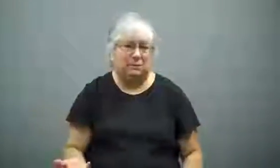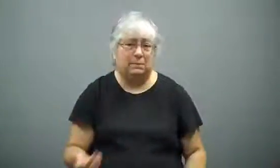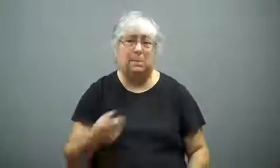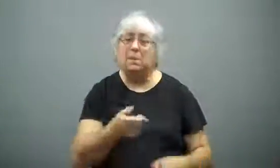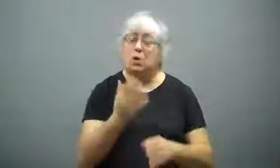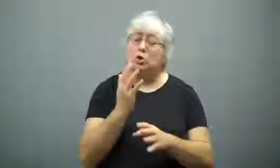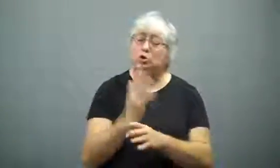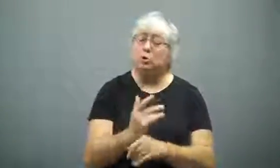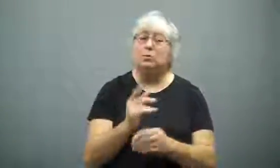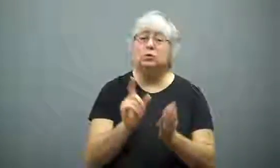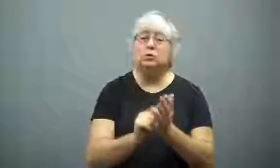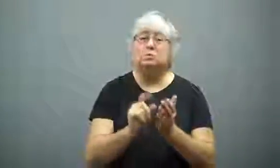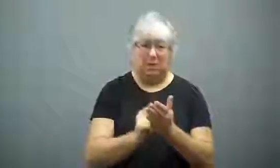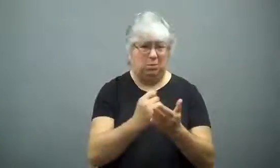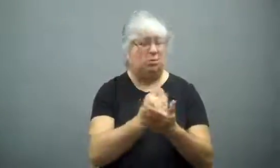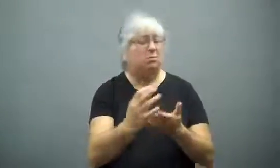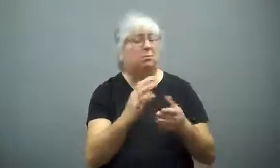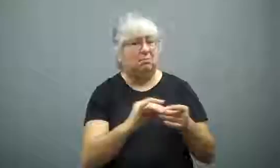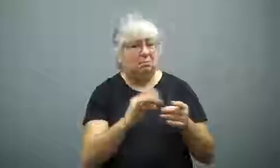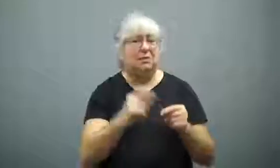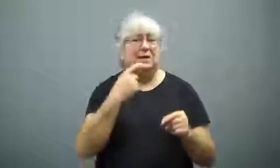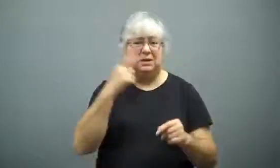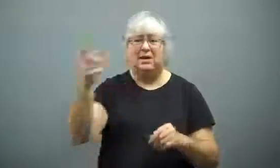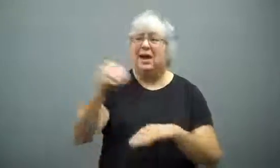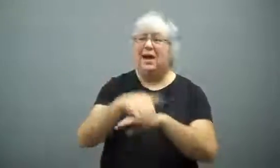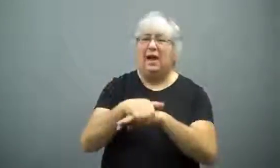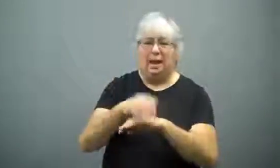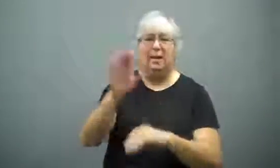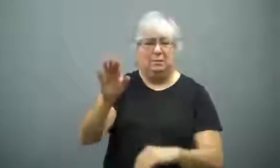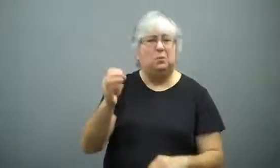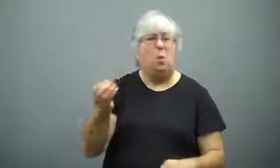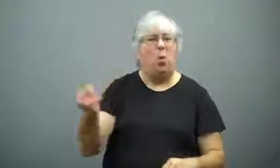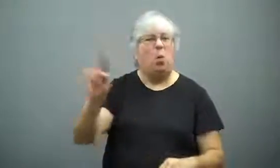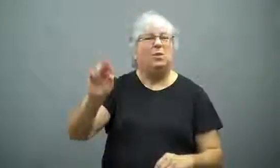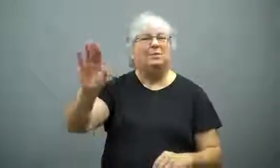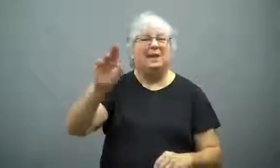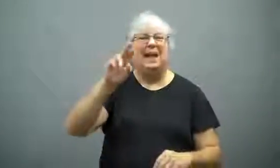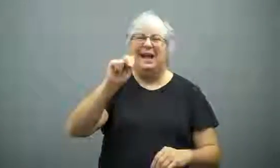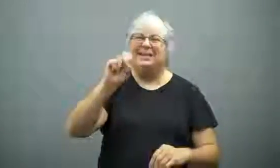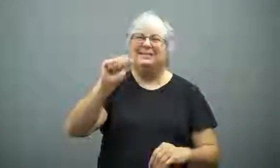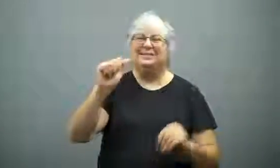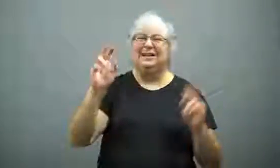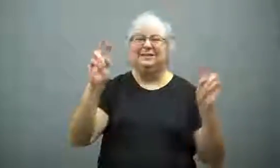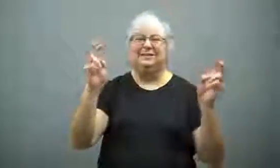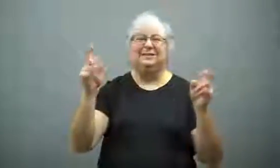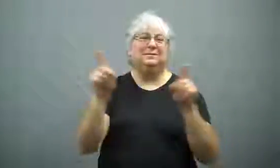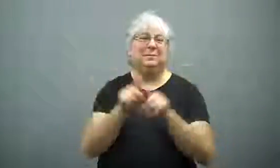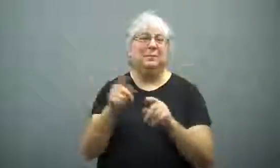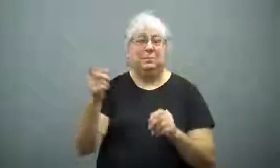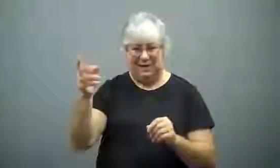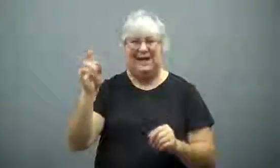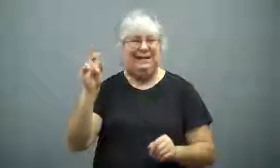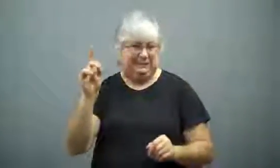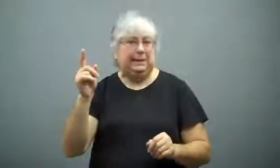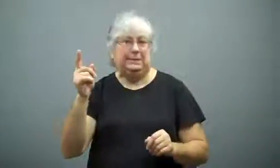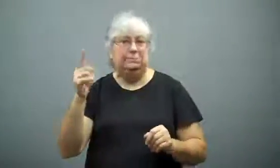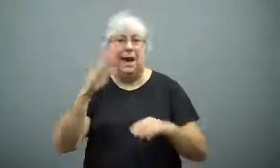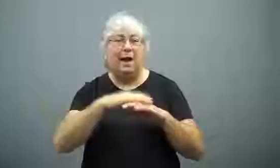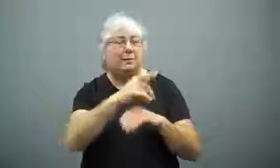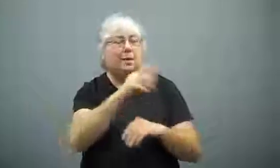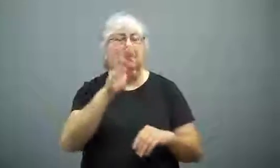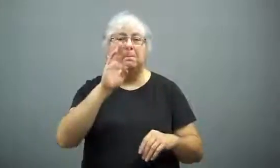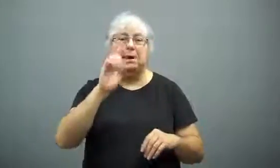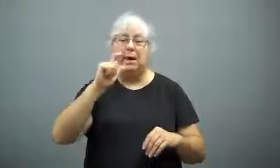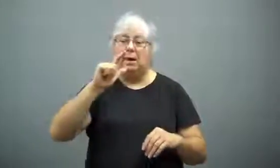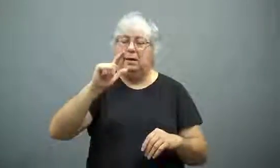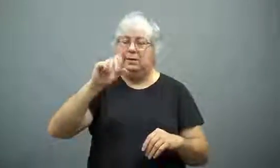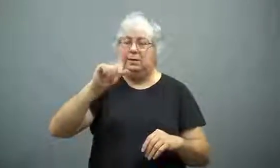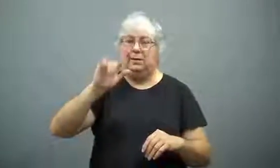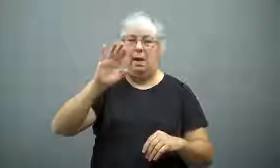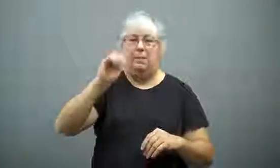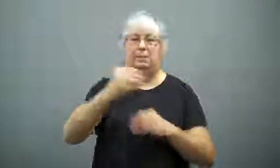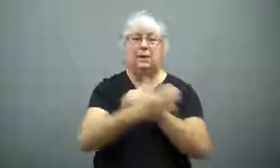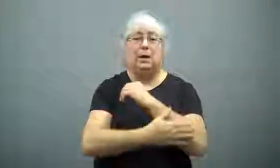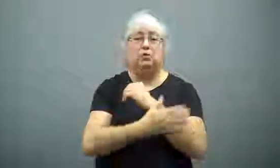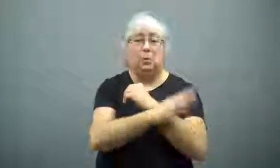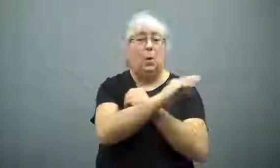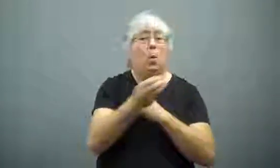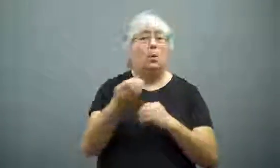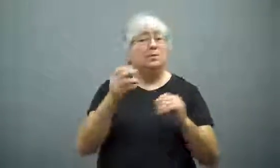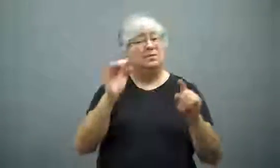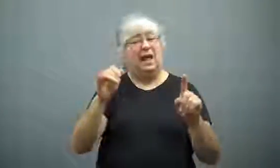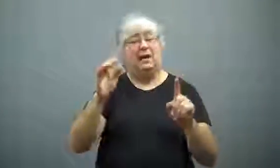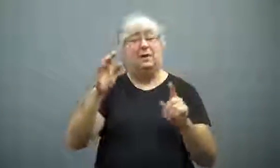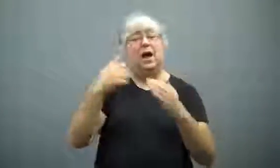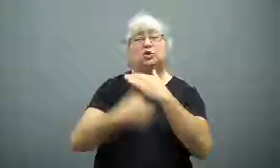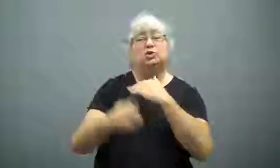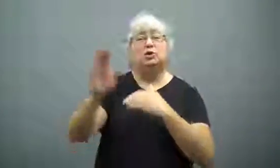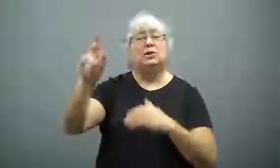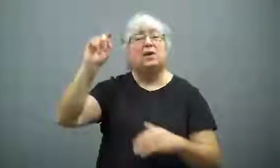The German paper said England's version of NSA